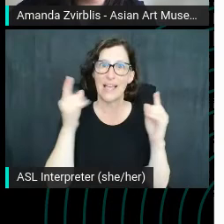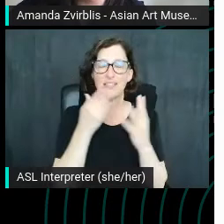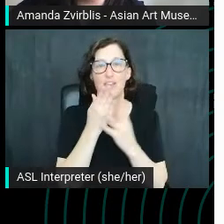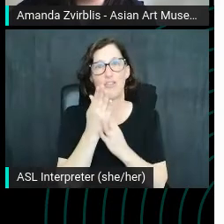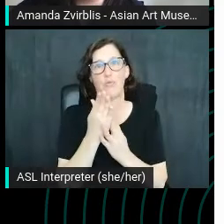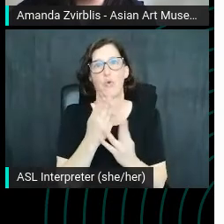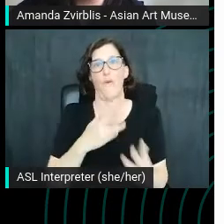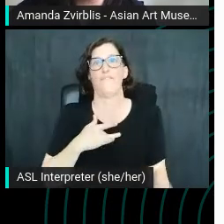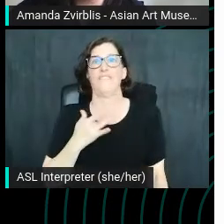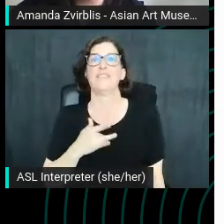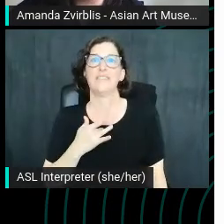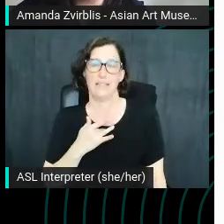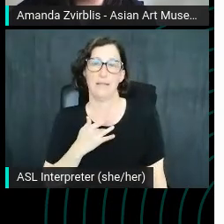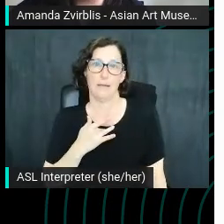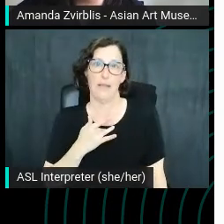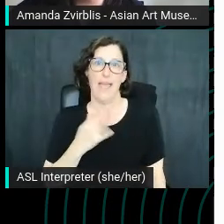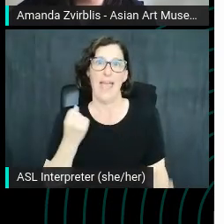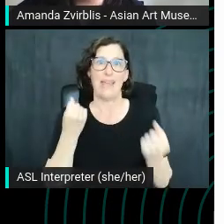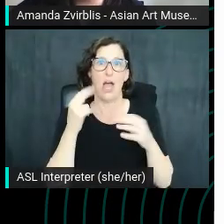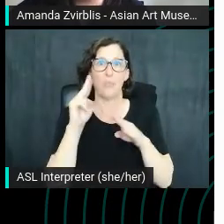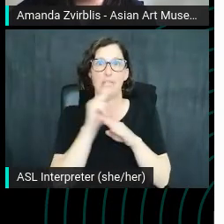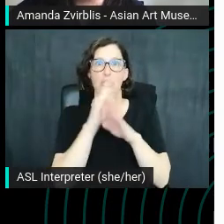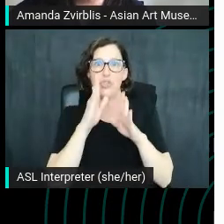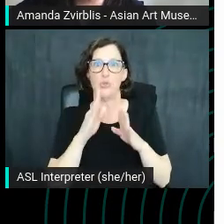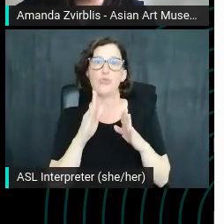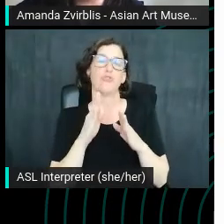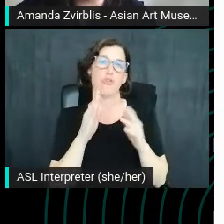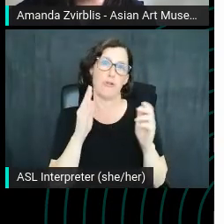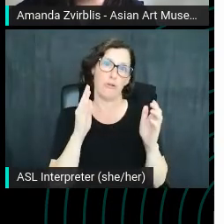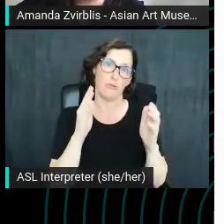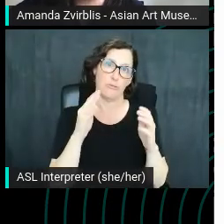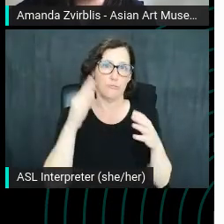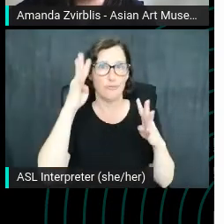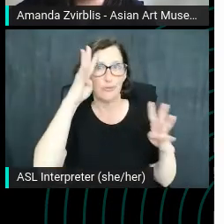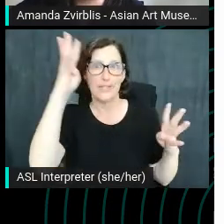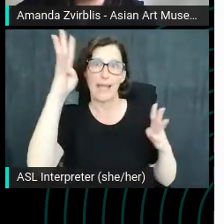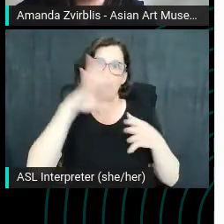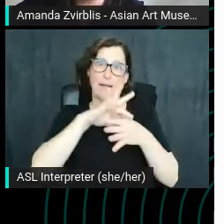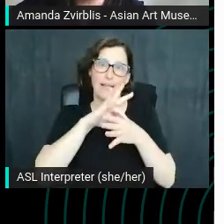and the volume of user-generated content or how many people are talking about our brand.